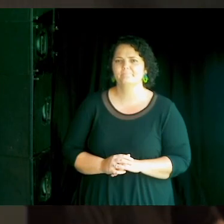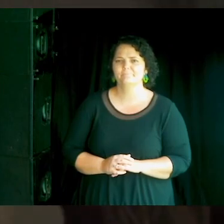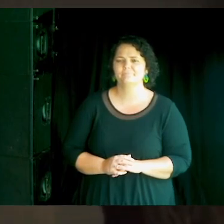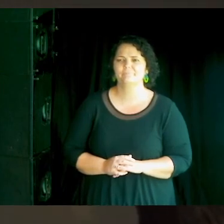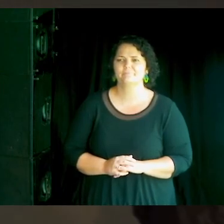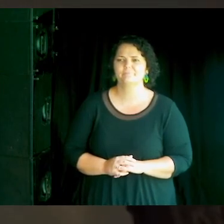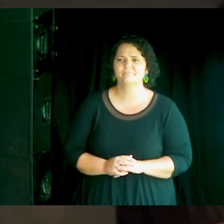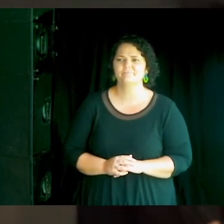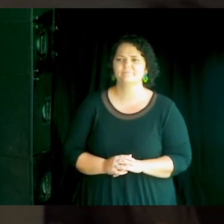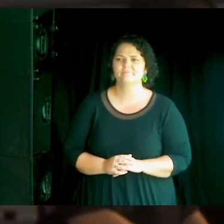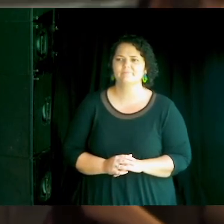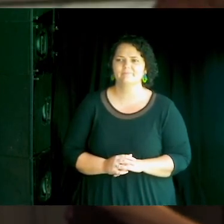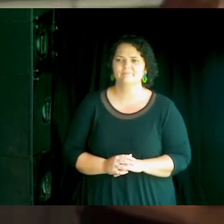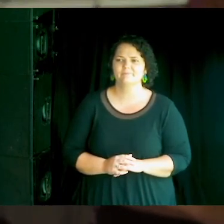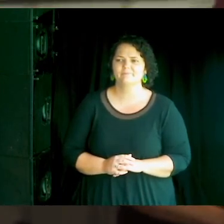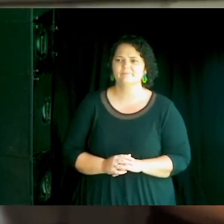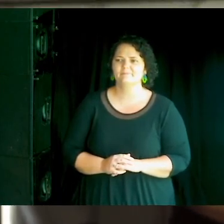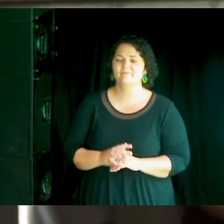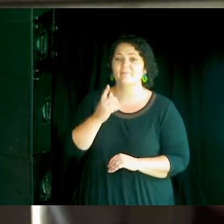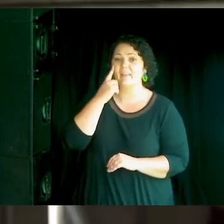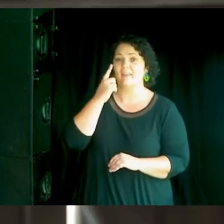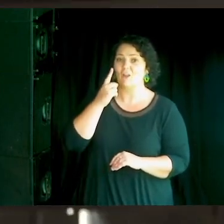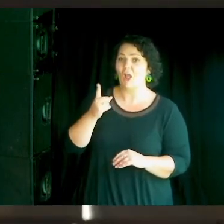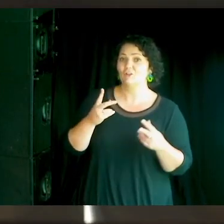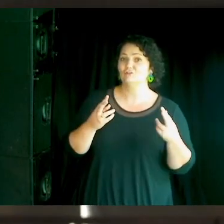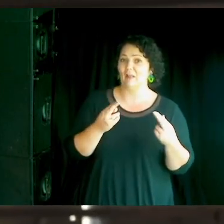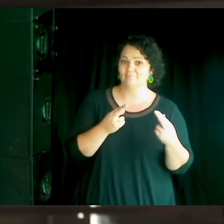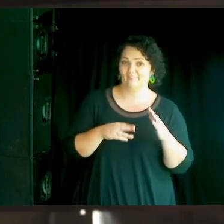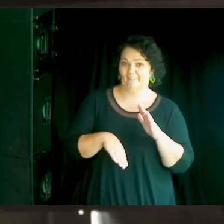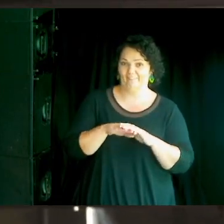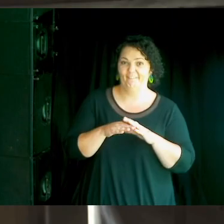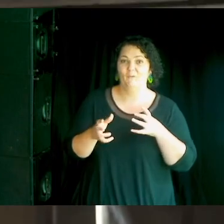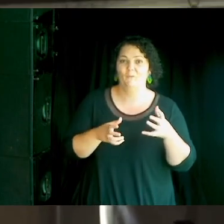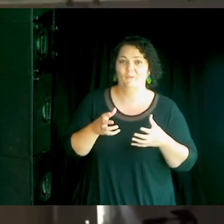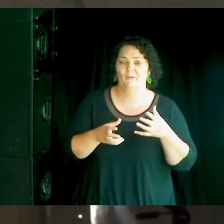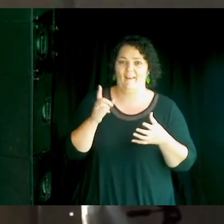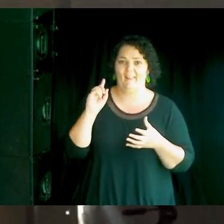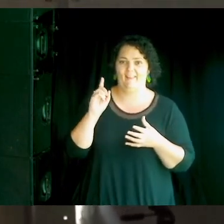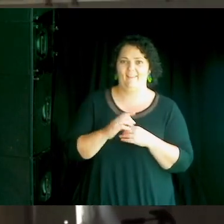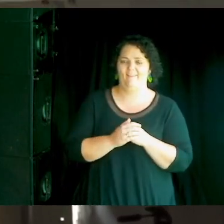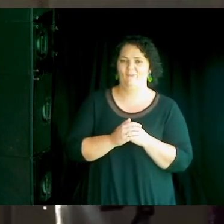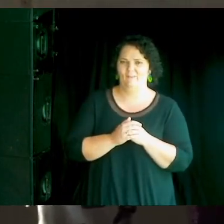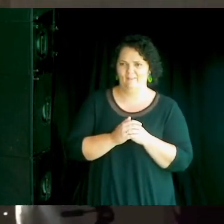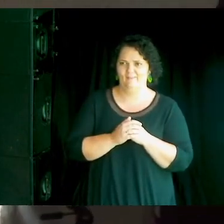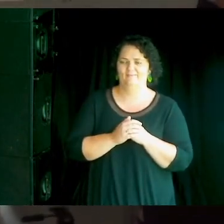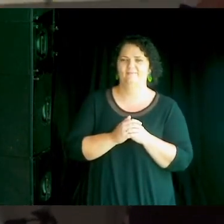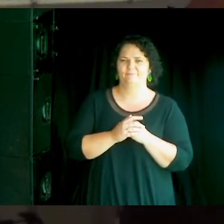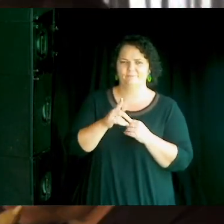and look at the crab it's now fully cooked look at the meat what I mean by cutting the potato starch